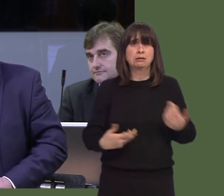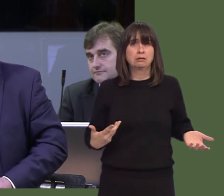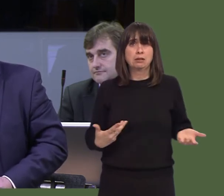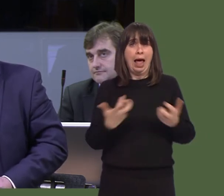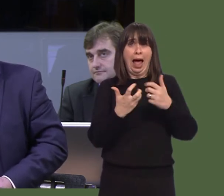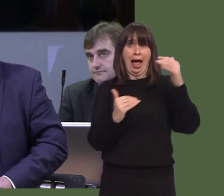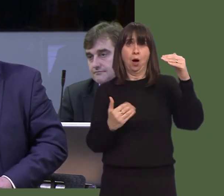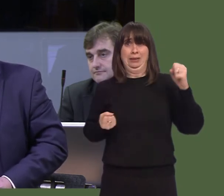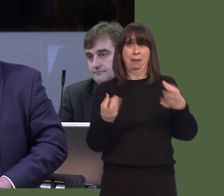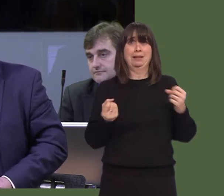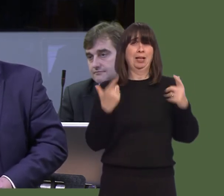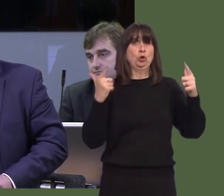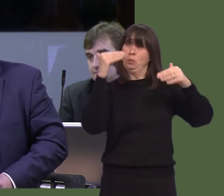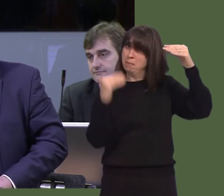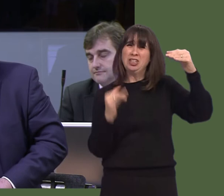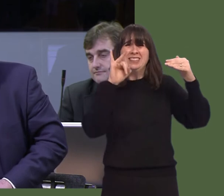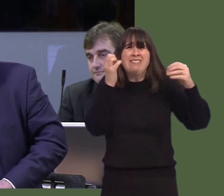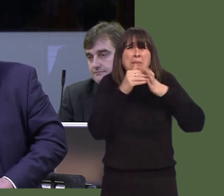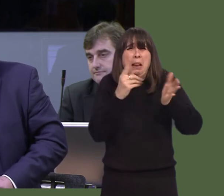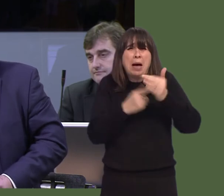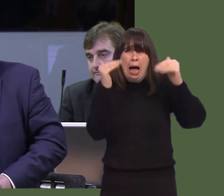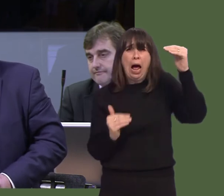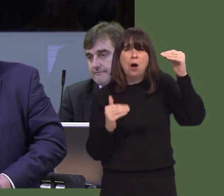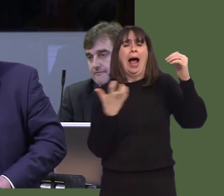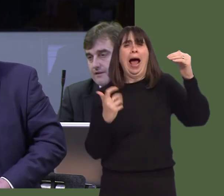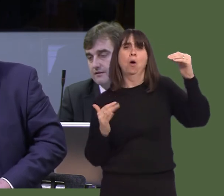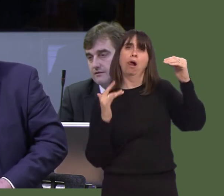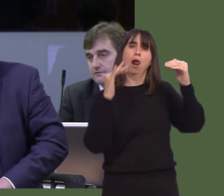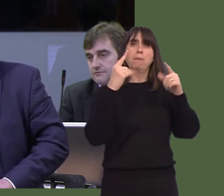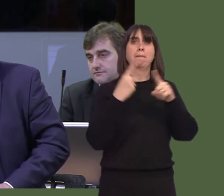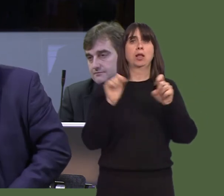run probation service, itís that itís been something that I donít think has been a great